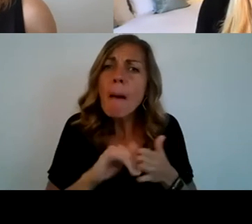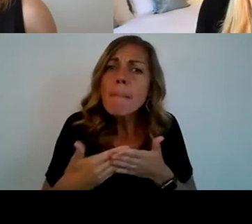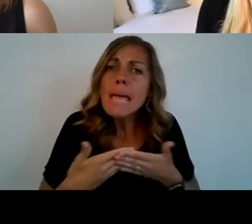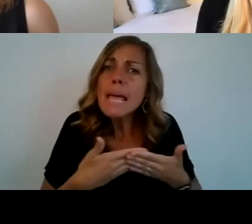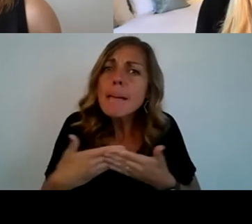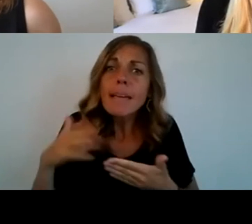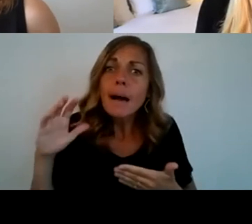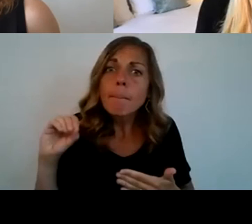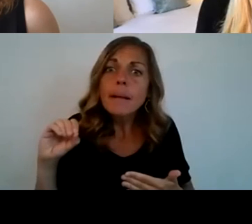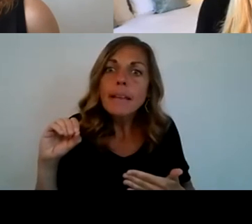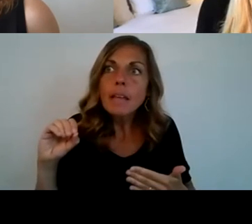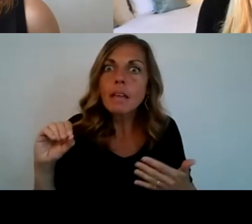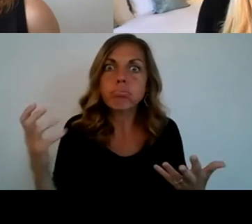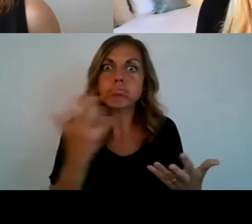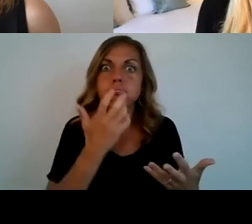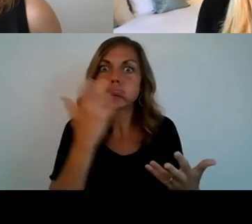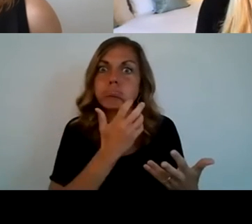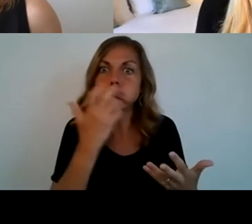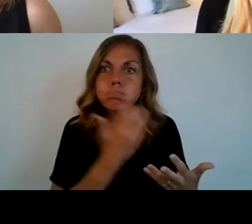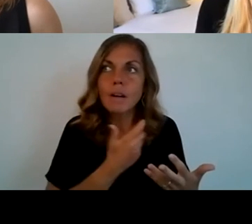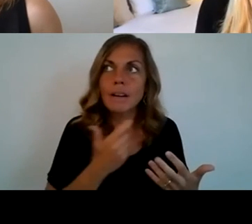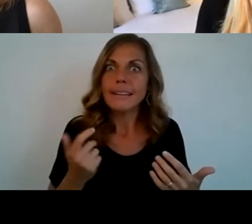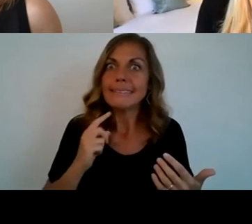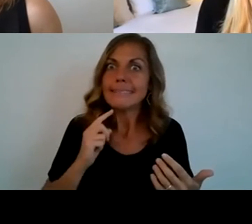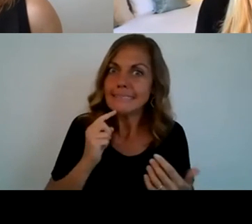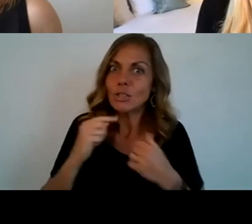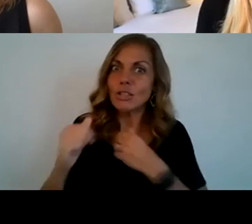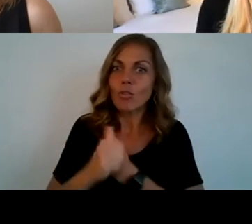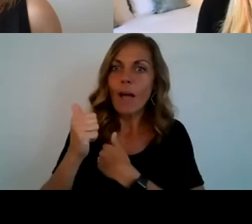Now with this existential threat and a team of people who she managed to convince over